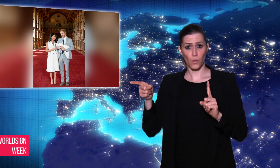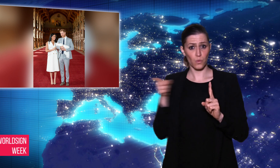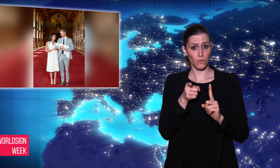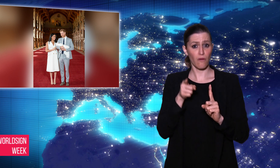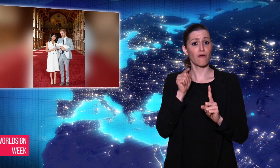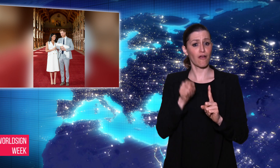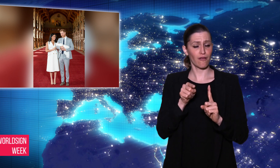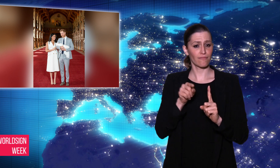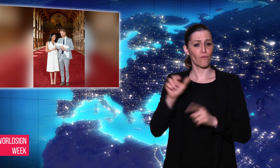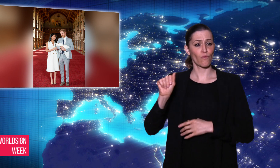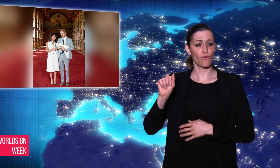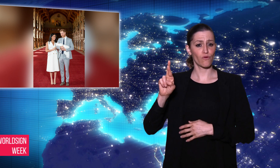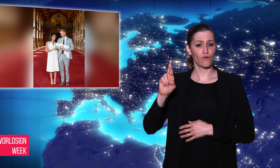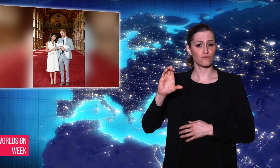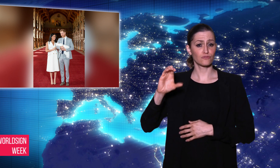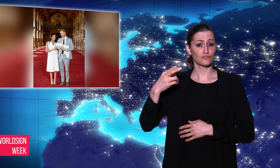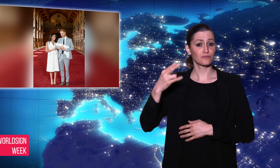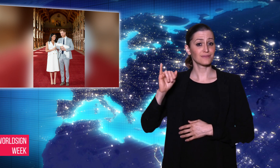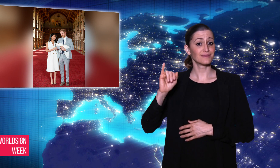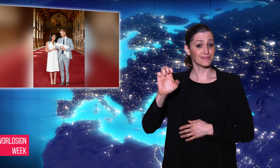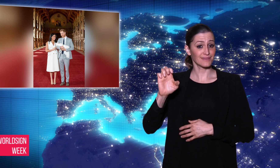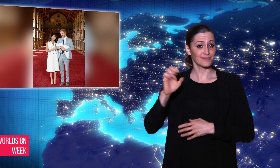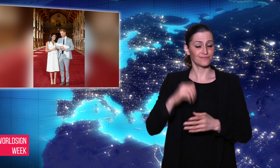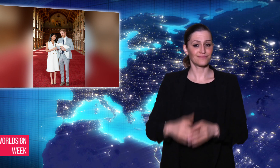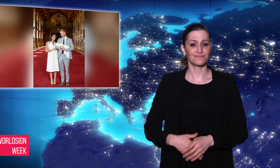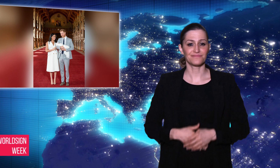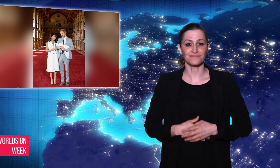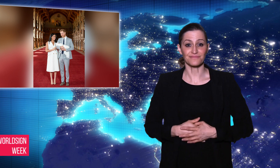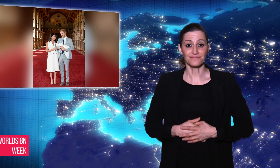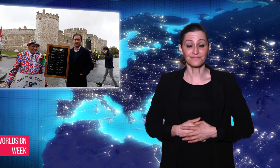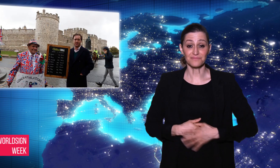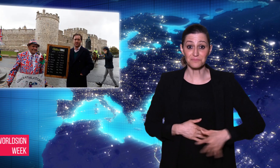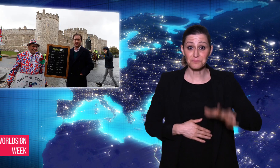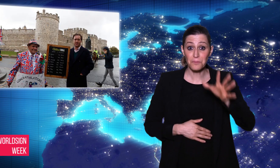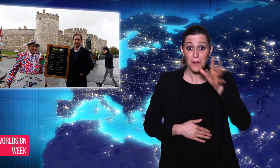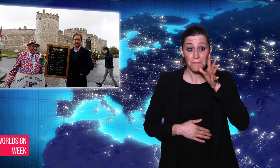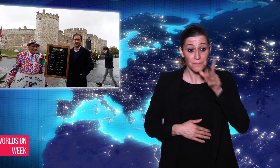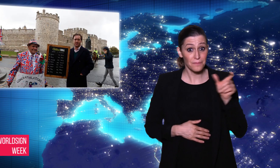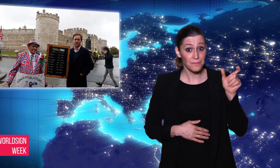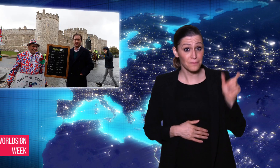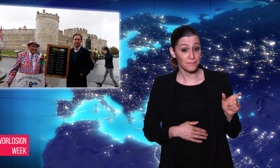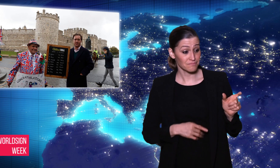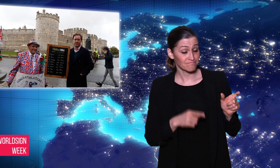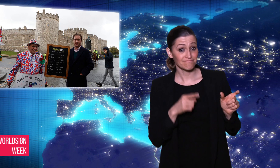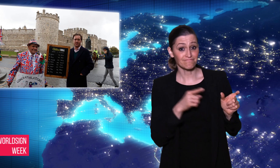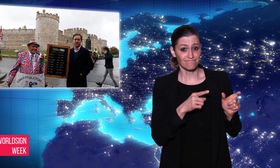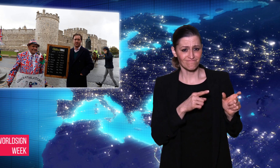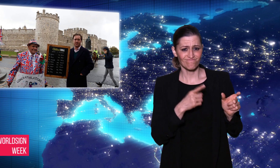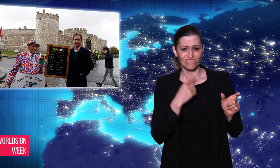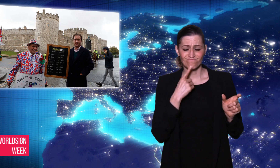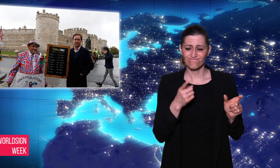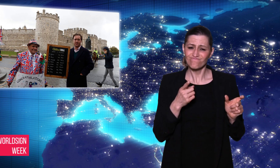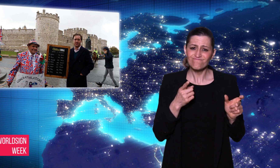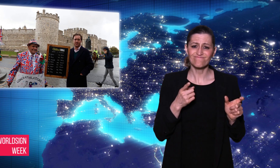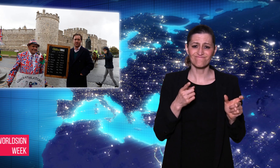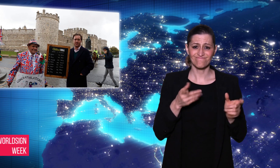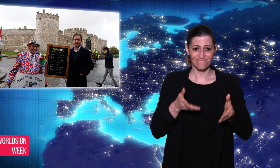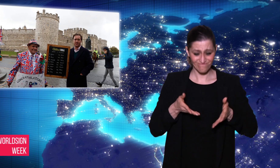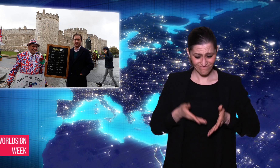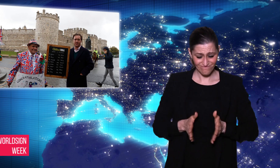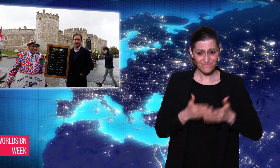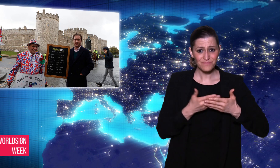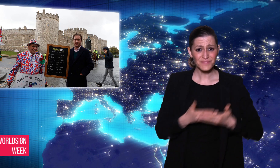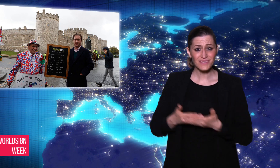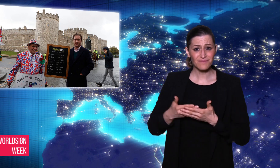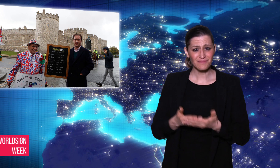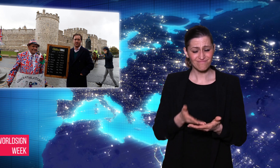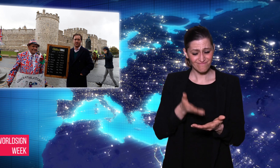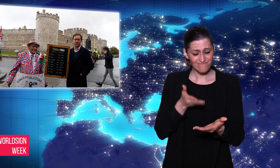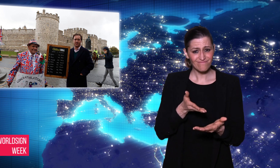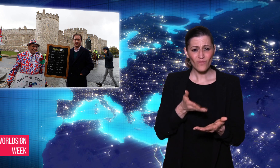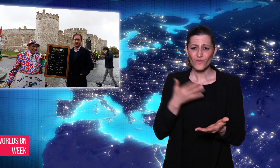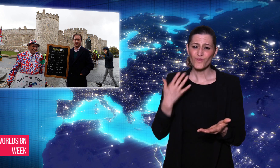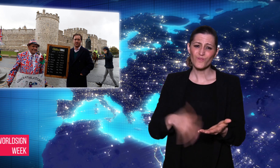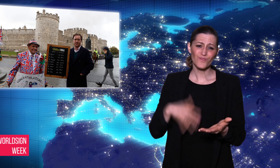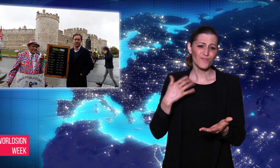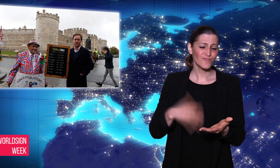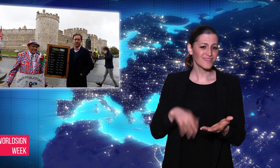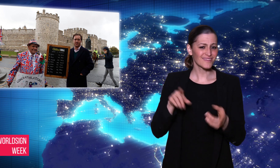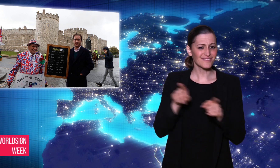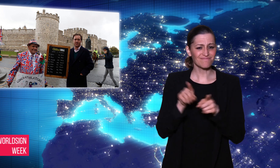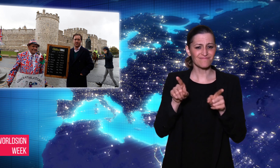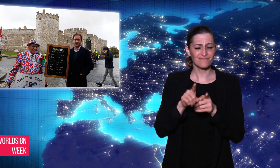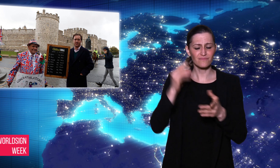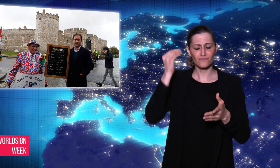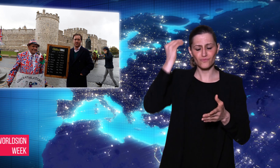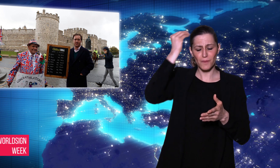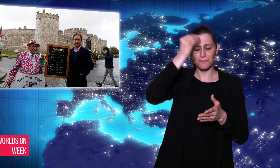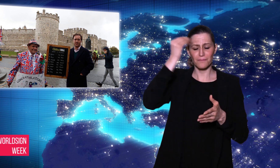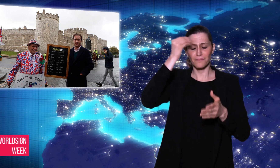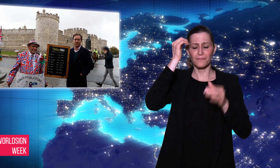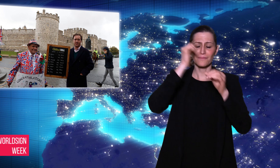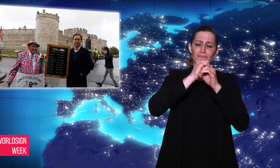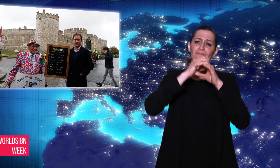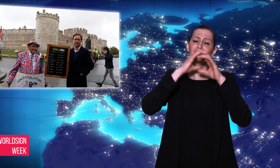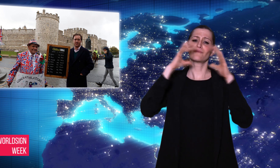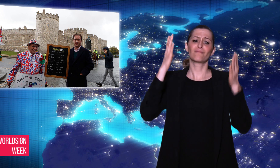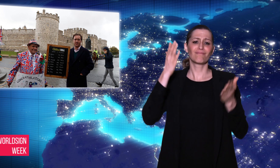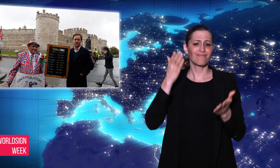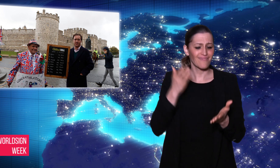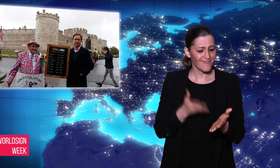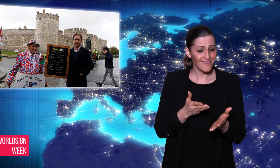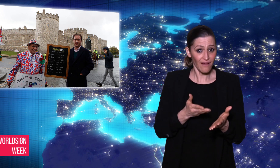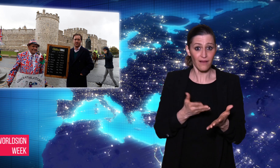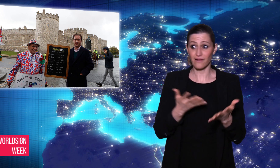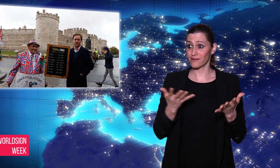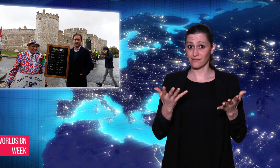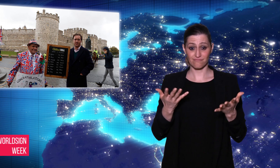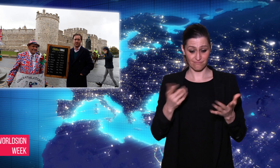The mother described her baby as a “dream” and called her motherhood